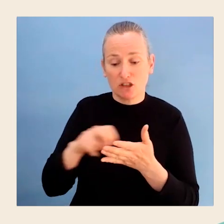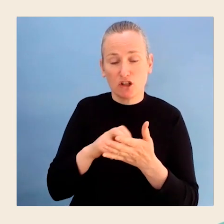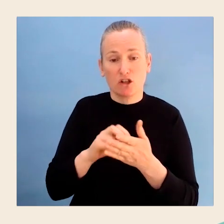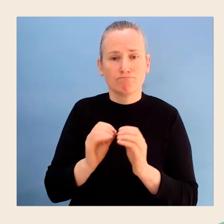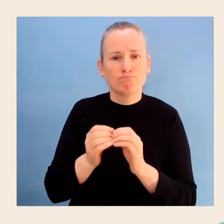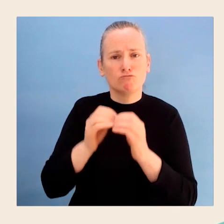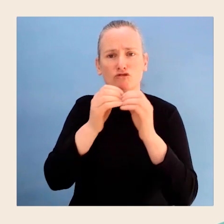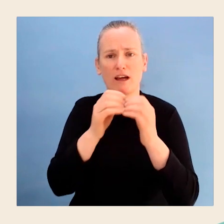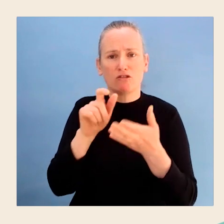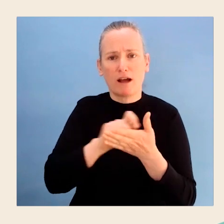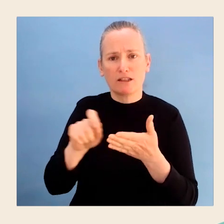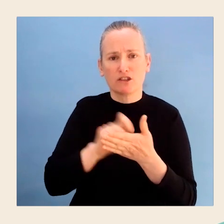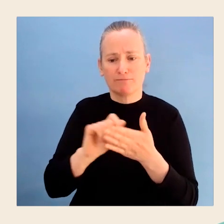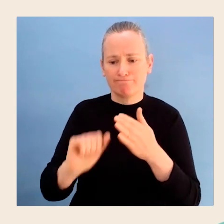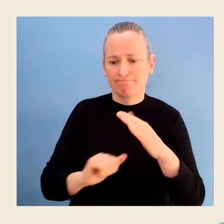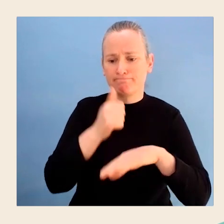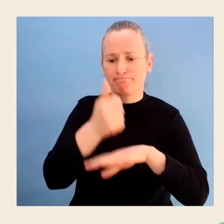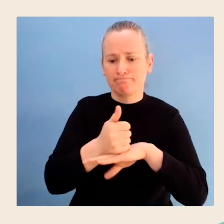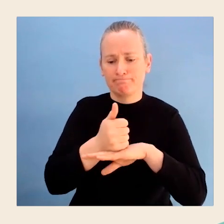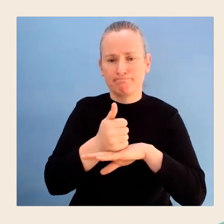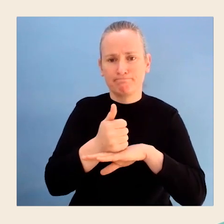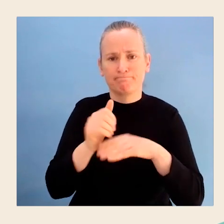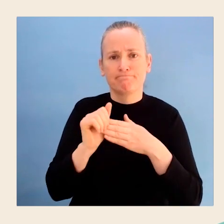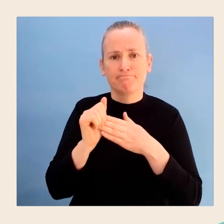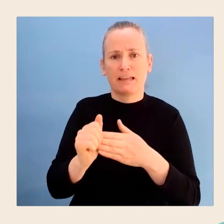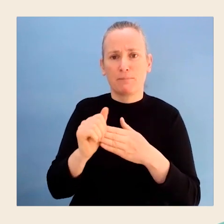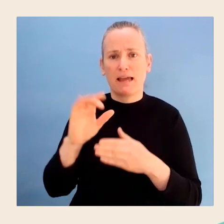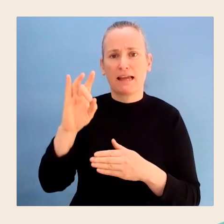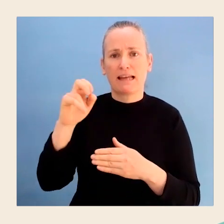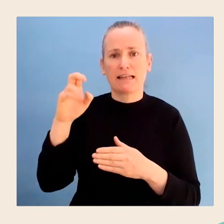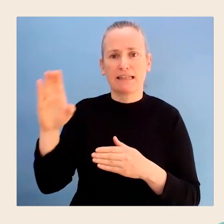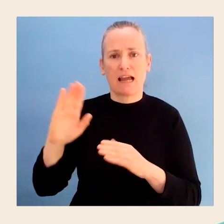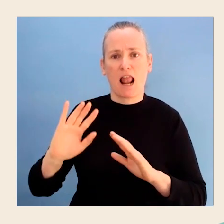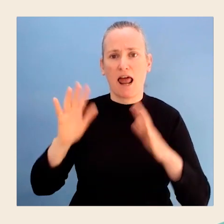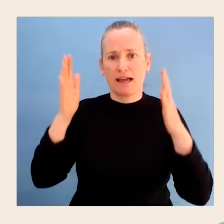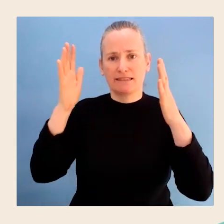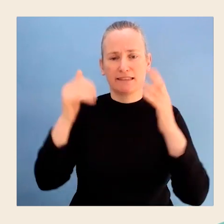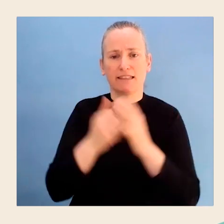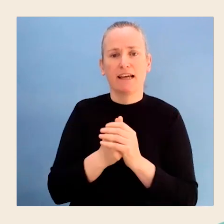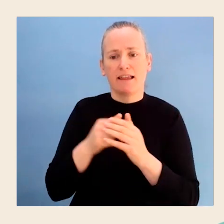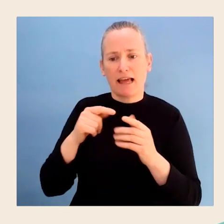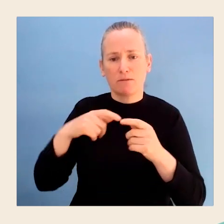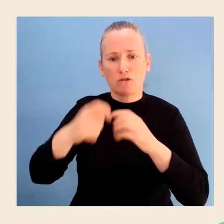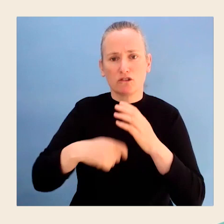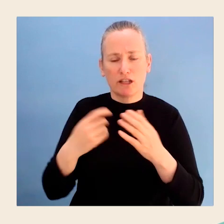She is the founder and artistic lead for Kinetic Light, a project based ensemble, working at the intersections of disability,